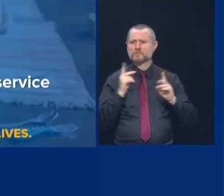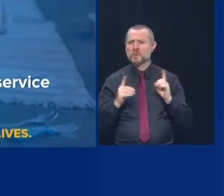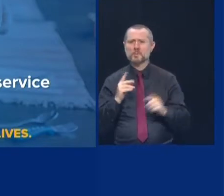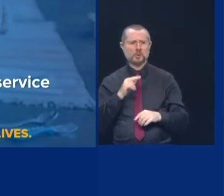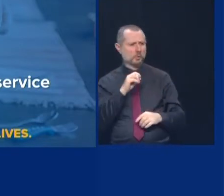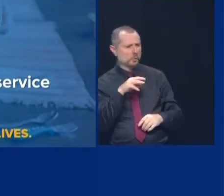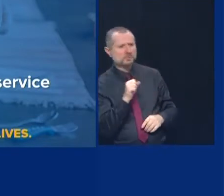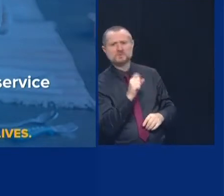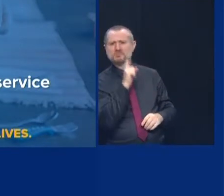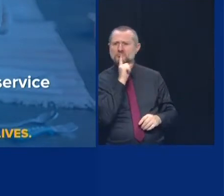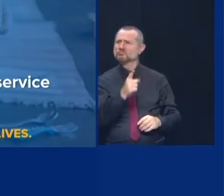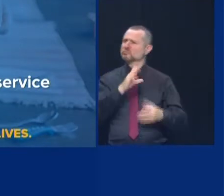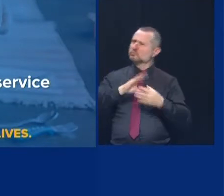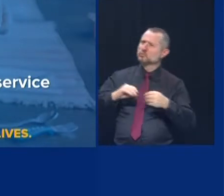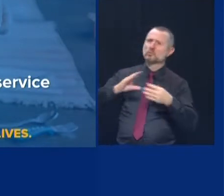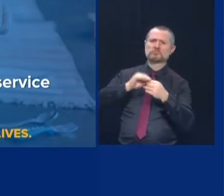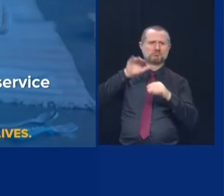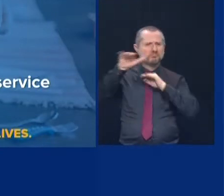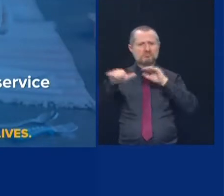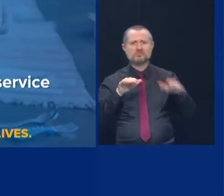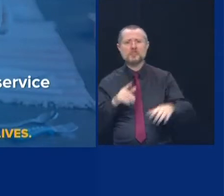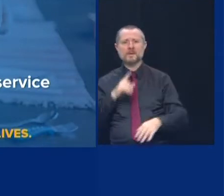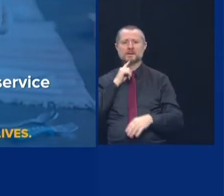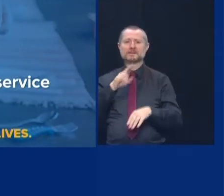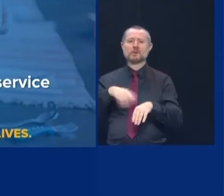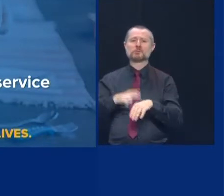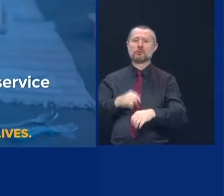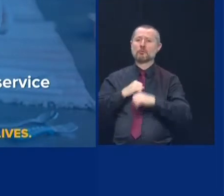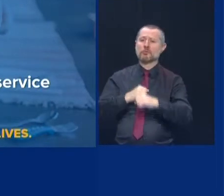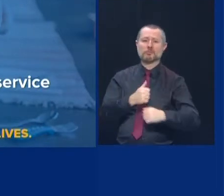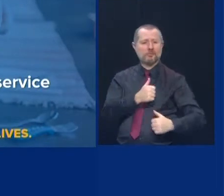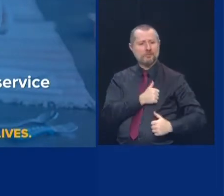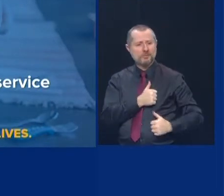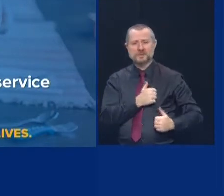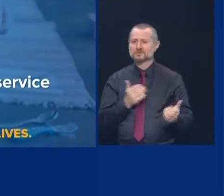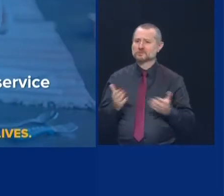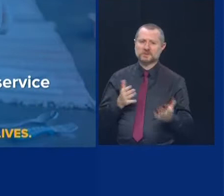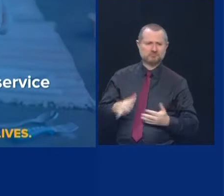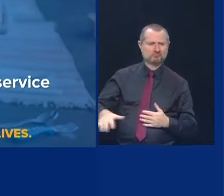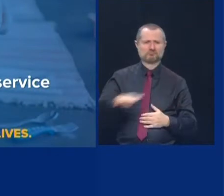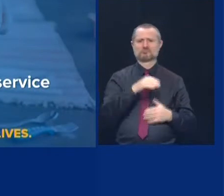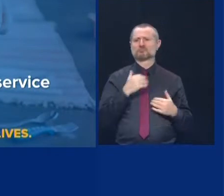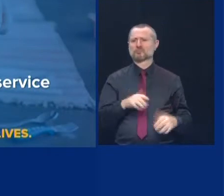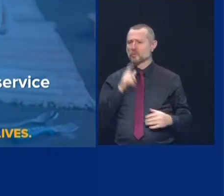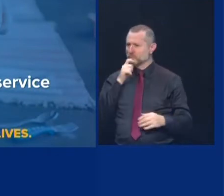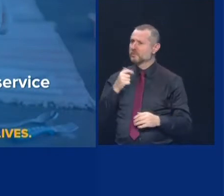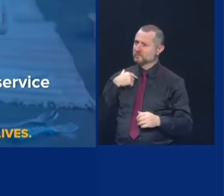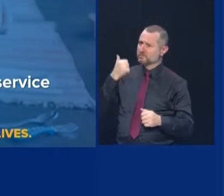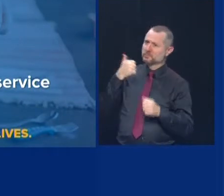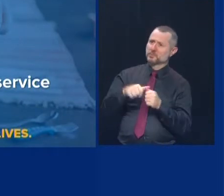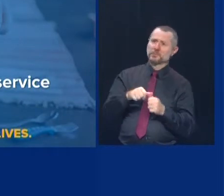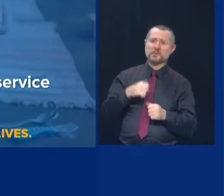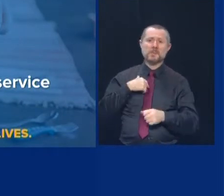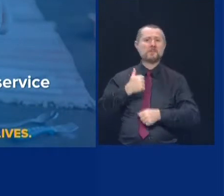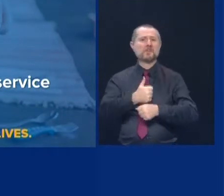EVERY REPORTER WHO GOES OUT THERE TO COVER THE STORY TO TELL PEOPLE THE TRUTH.